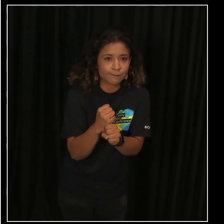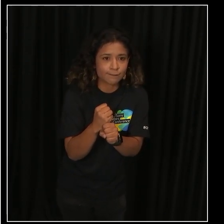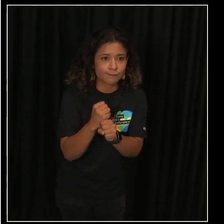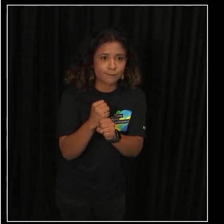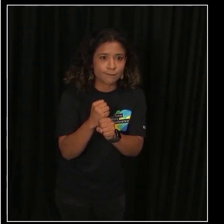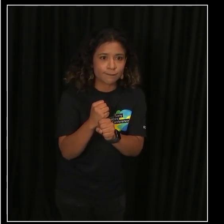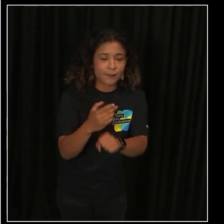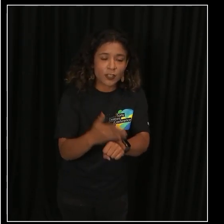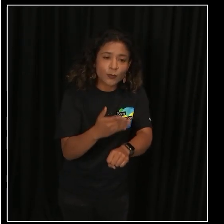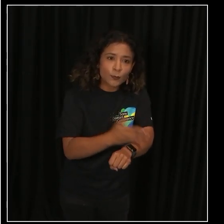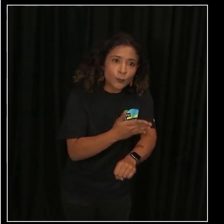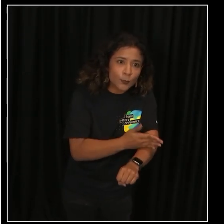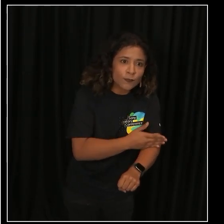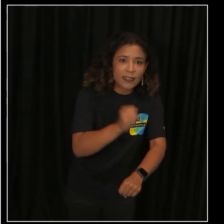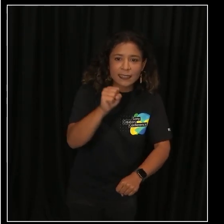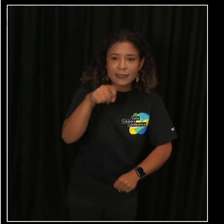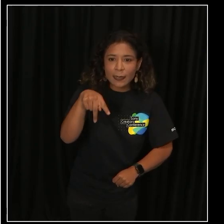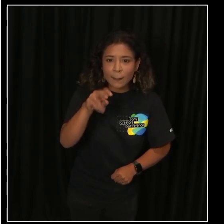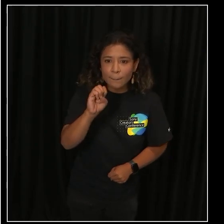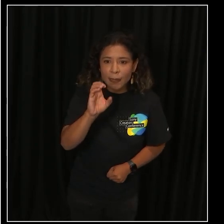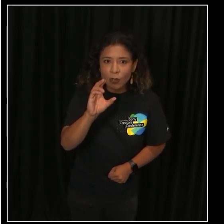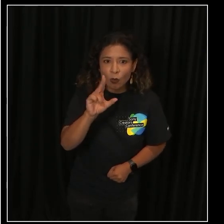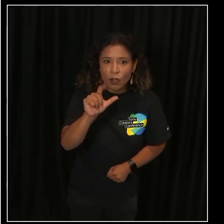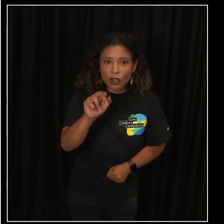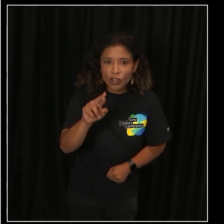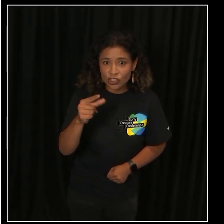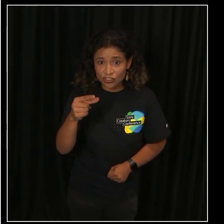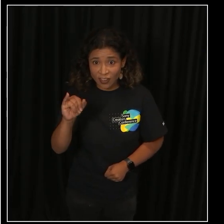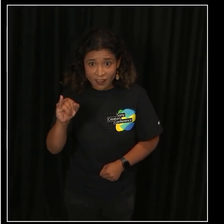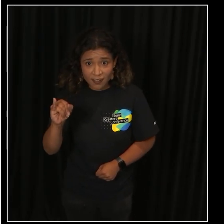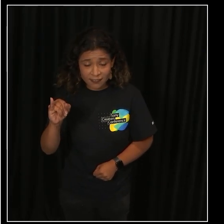Improved the Specular GI is achieved using ray processing